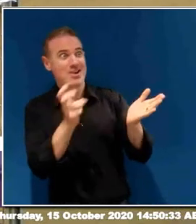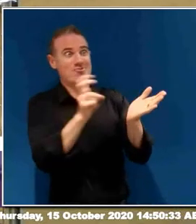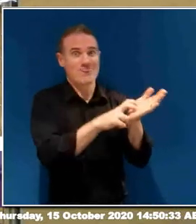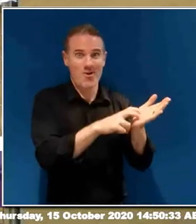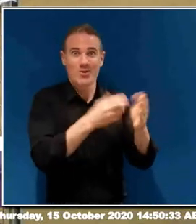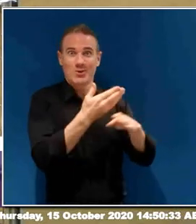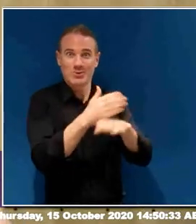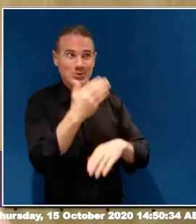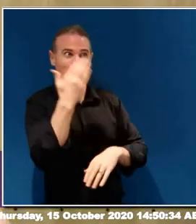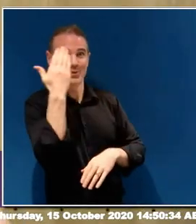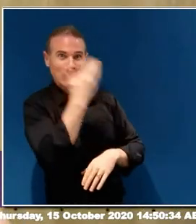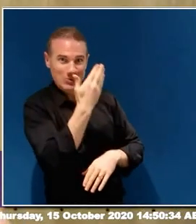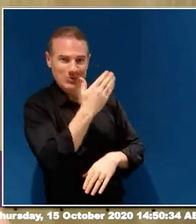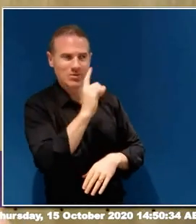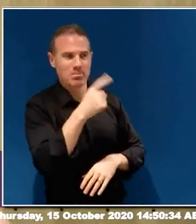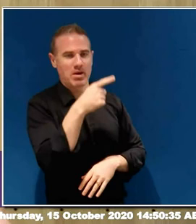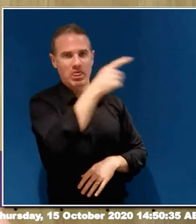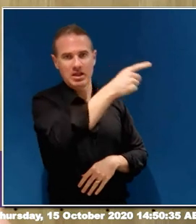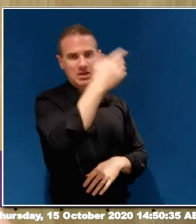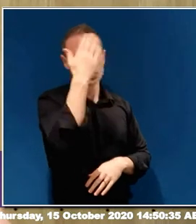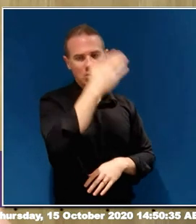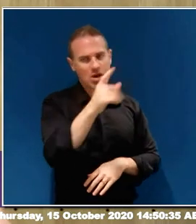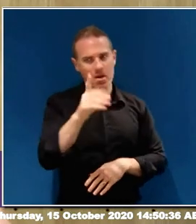Definitely, yes. Such as?